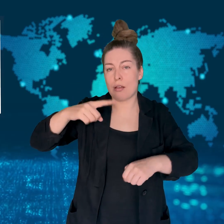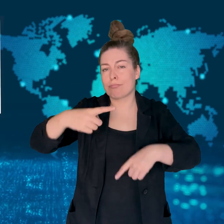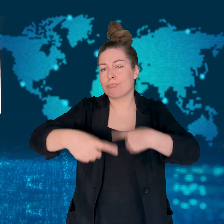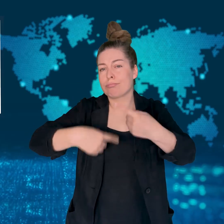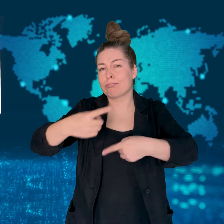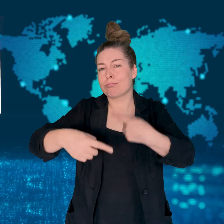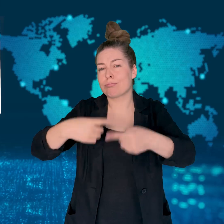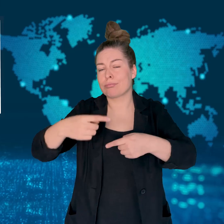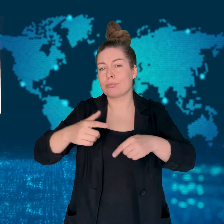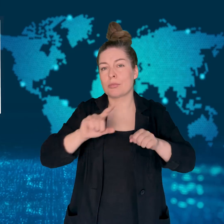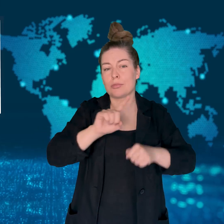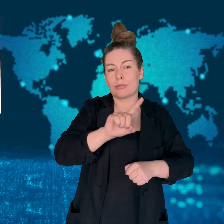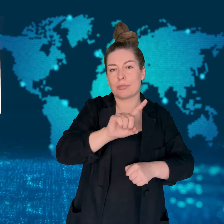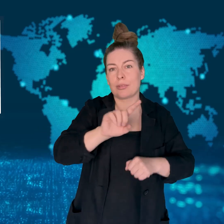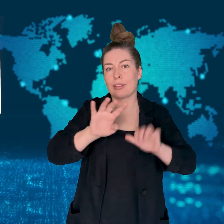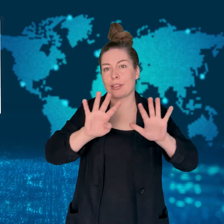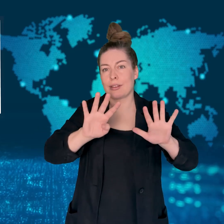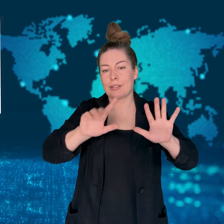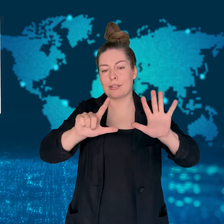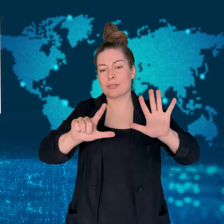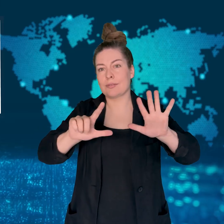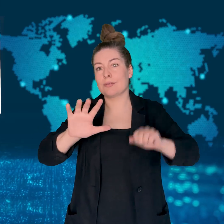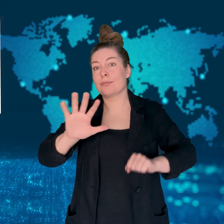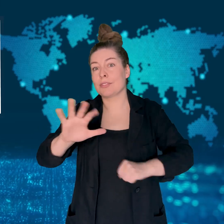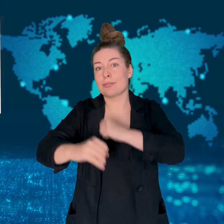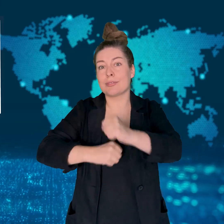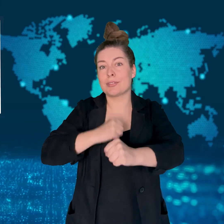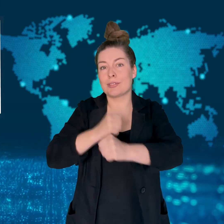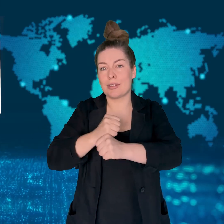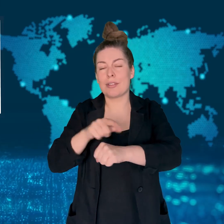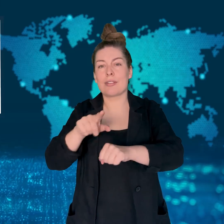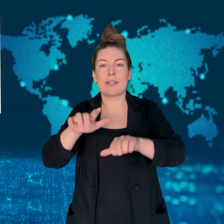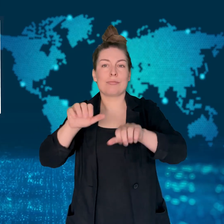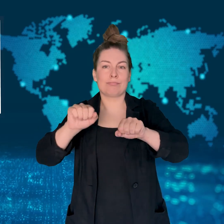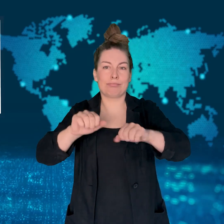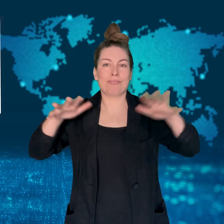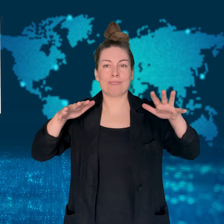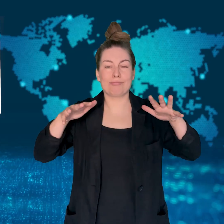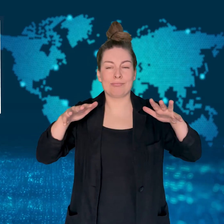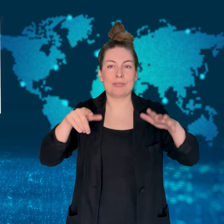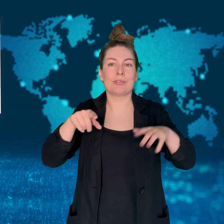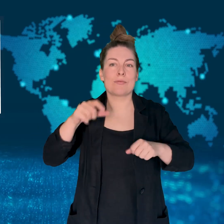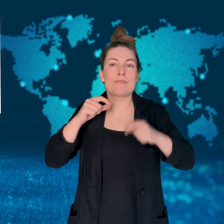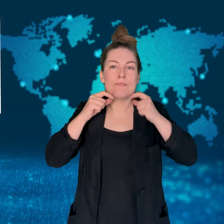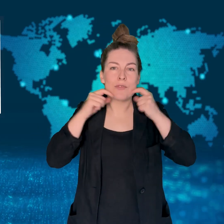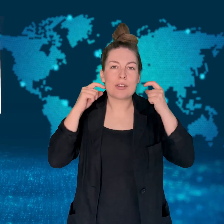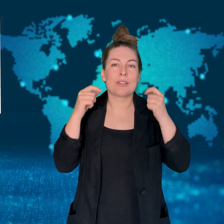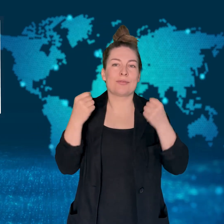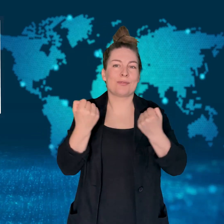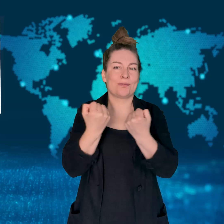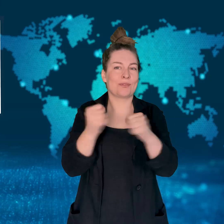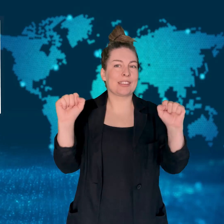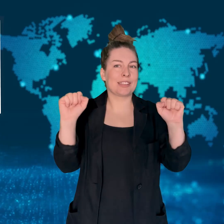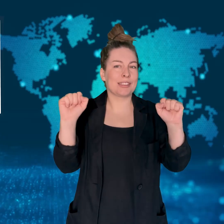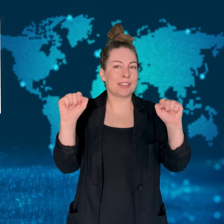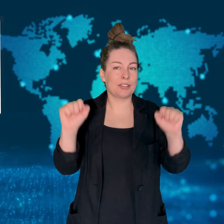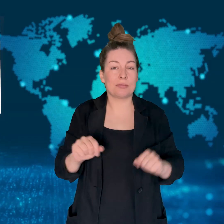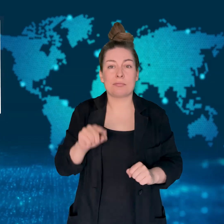Almost two-thirds of the people live in poverty.